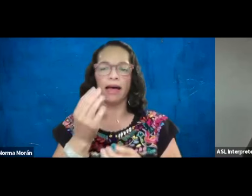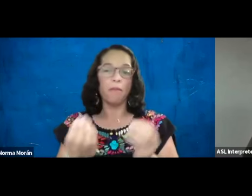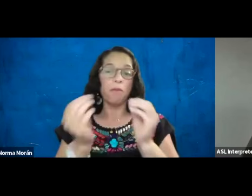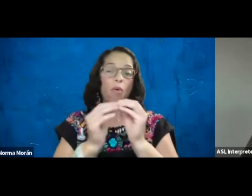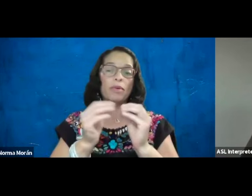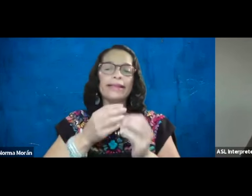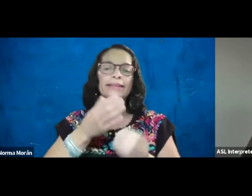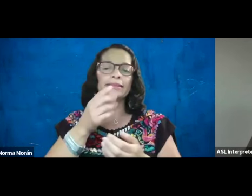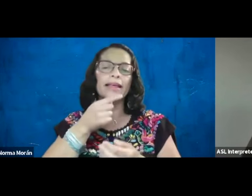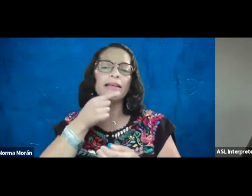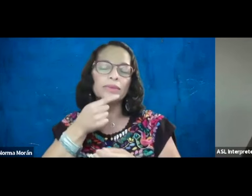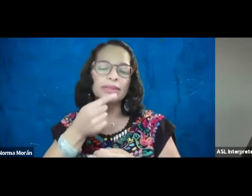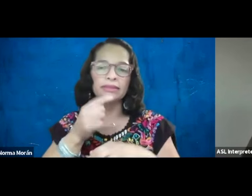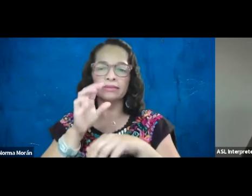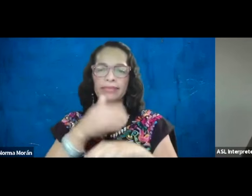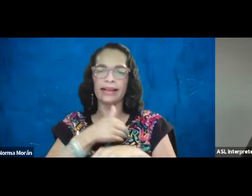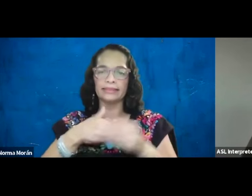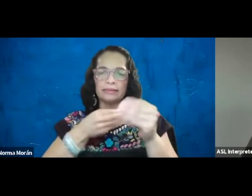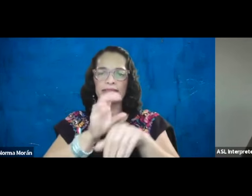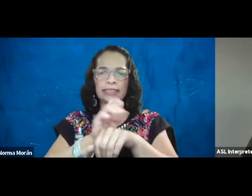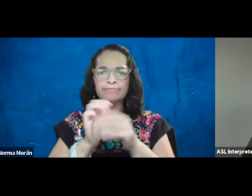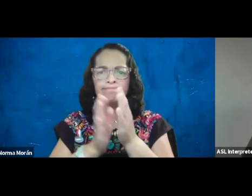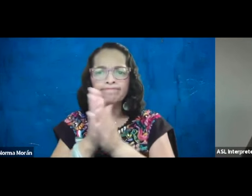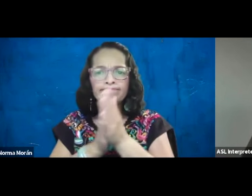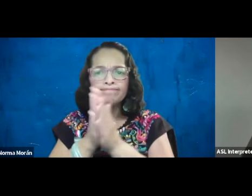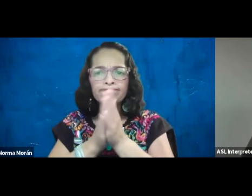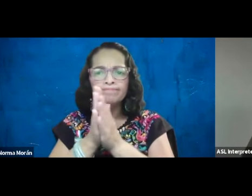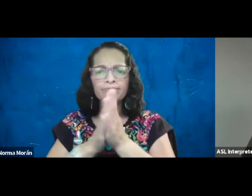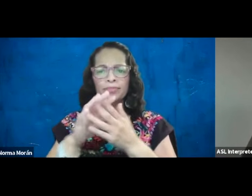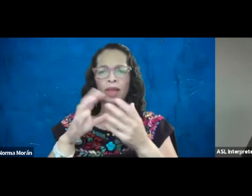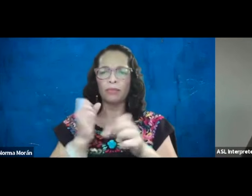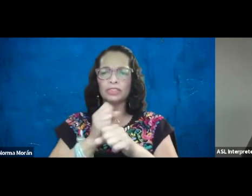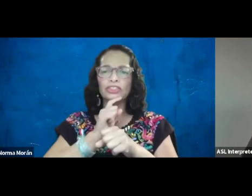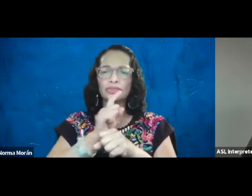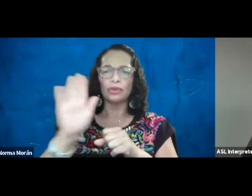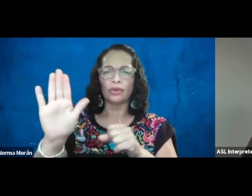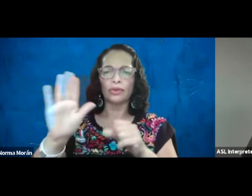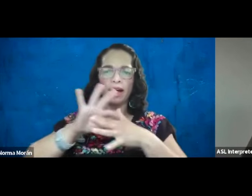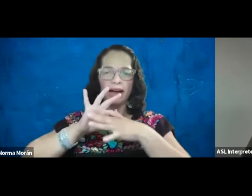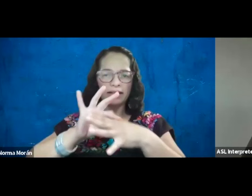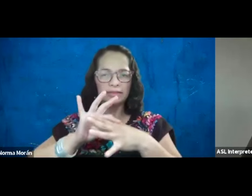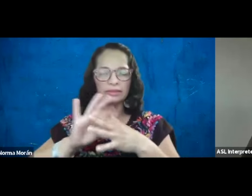was. I could be able to have more access. My hearing